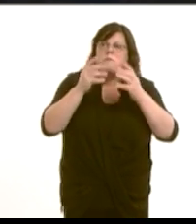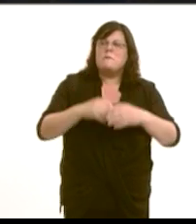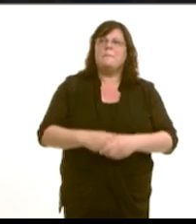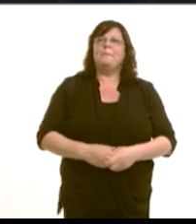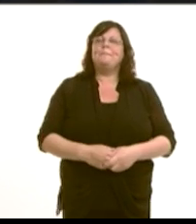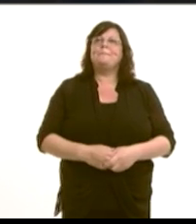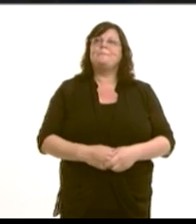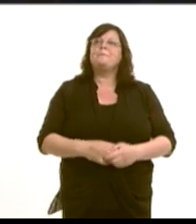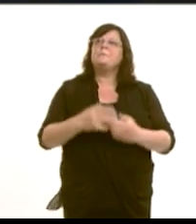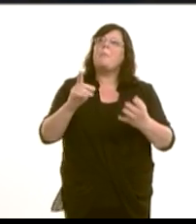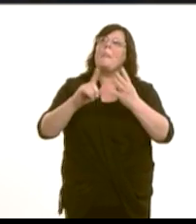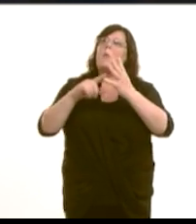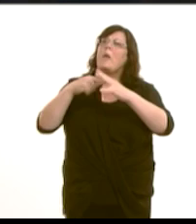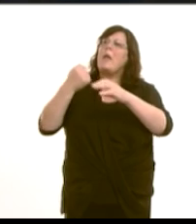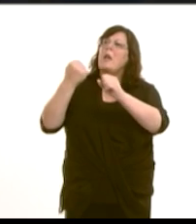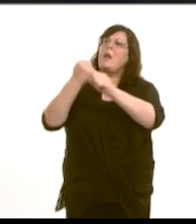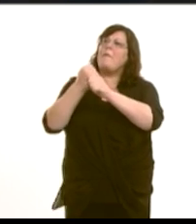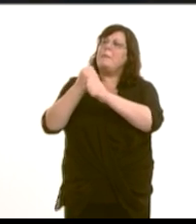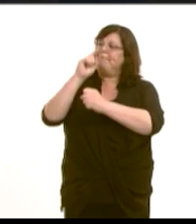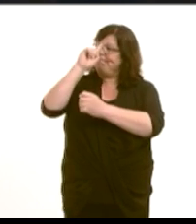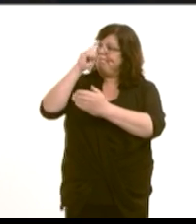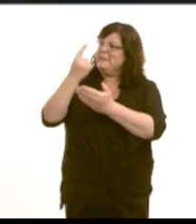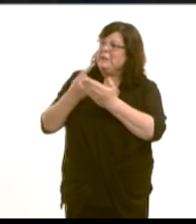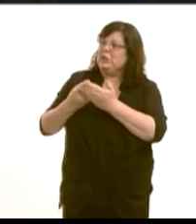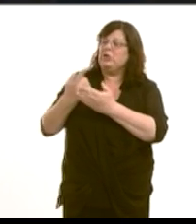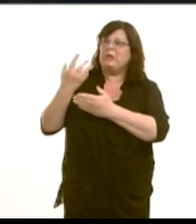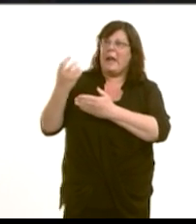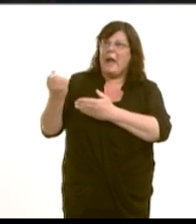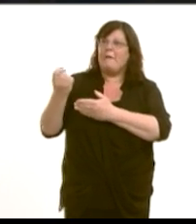In light of the UK Governmentís decision, what plans does the Welsh Government have